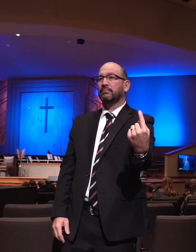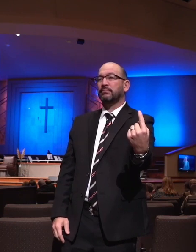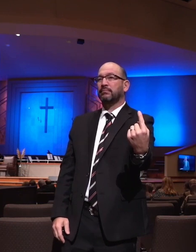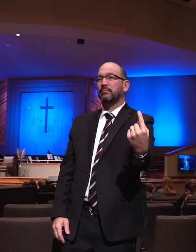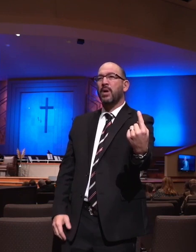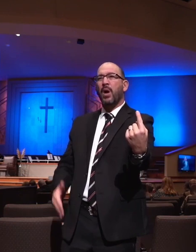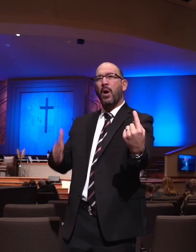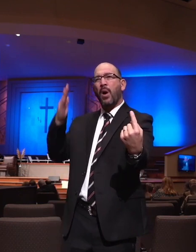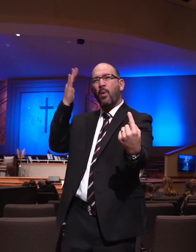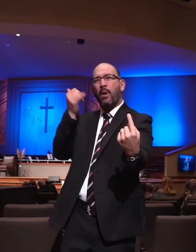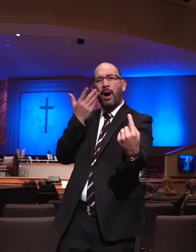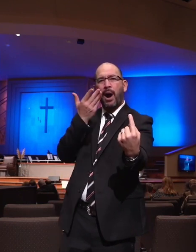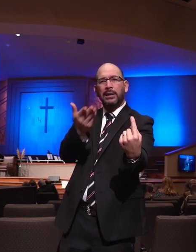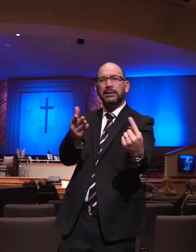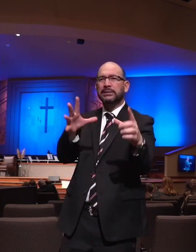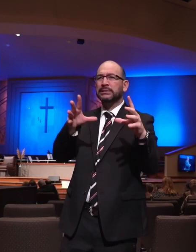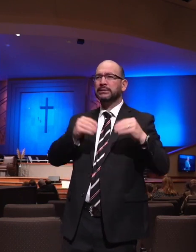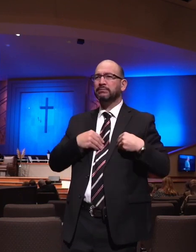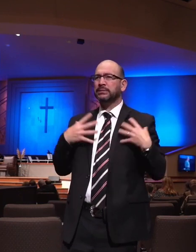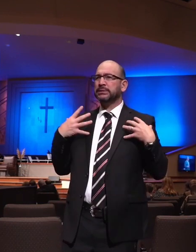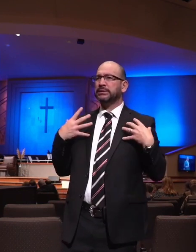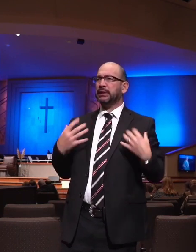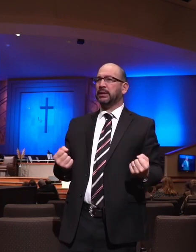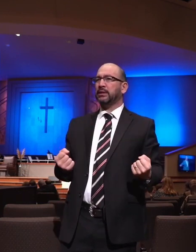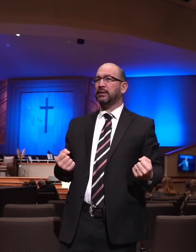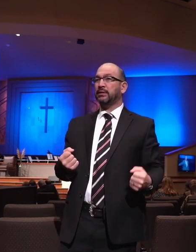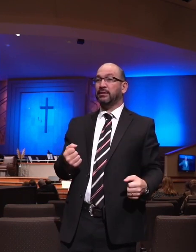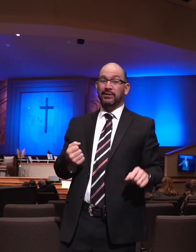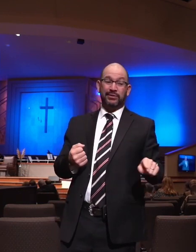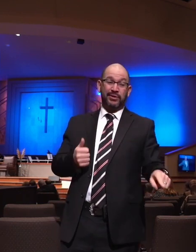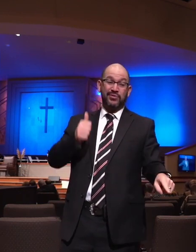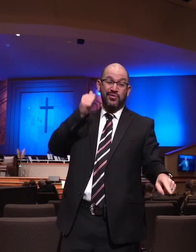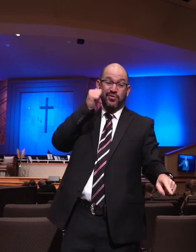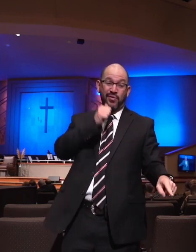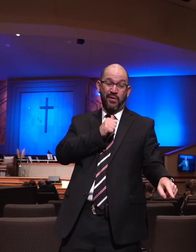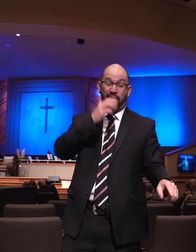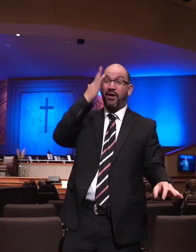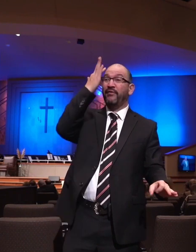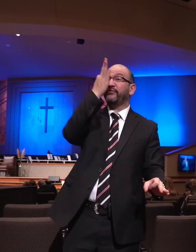the only leper that is healed it's because of that little girl's faith God